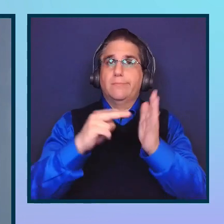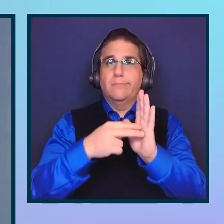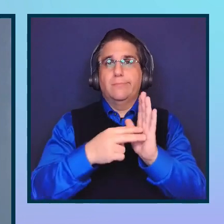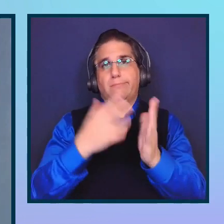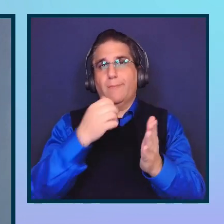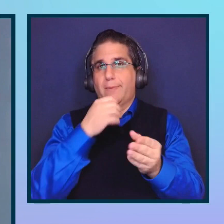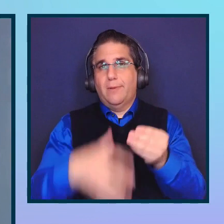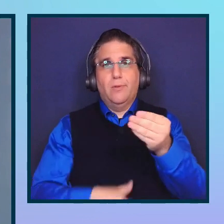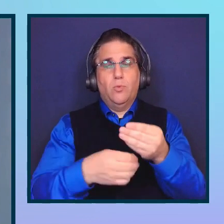for them to use or operate.